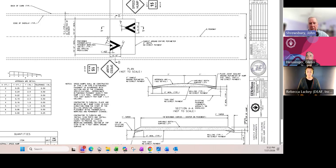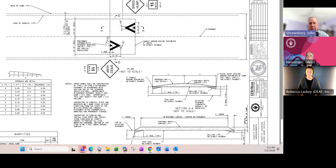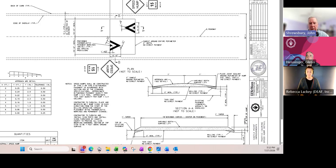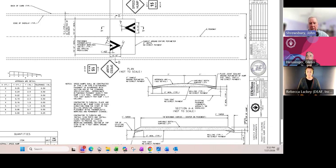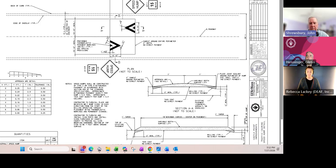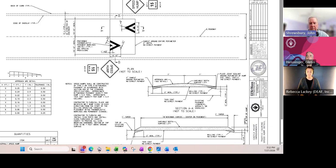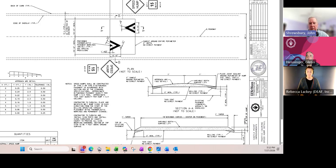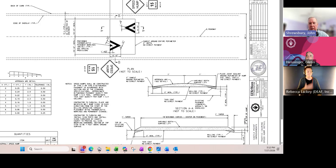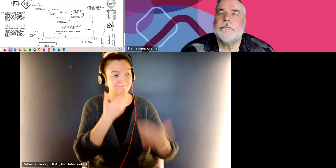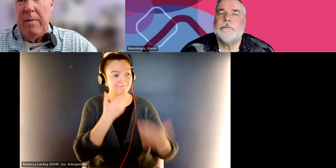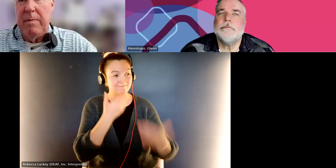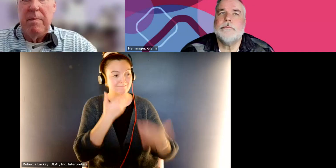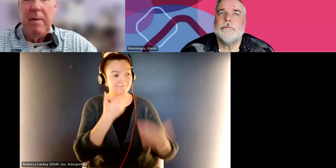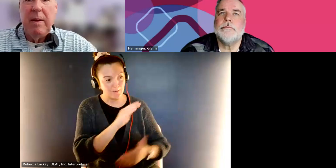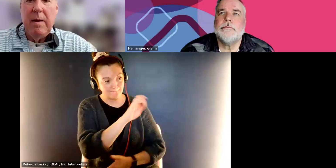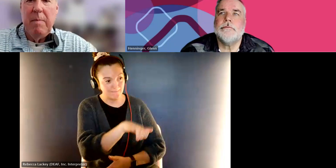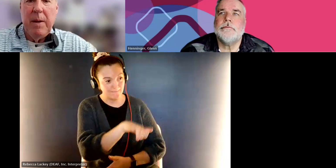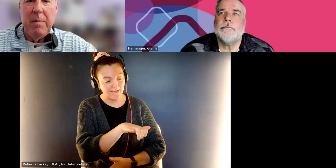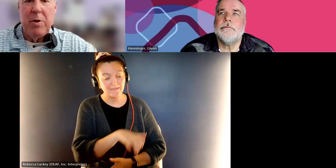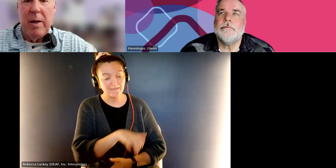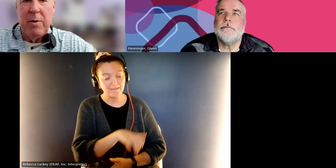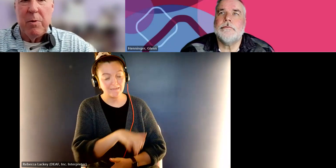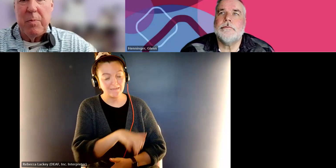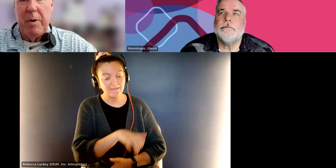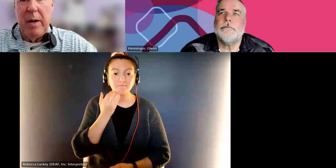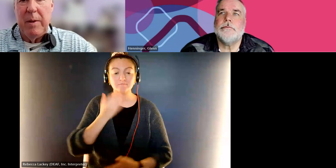Thank you Betty. I my name is John Shrewsbury.